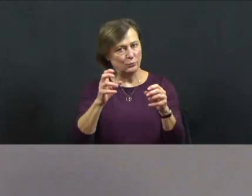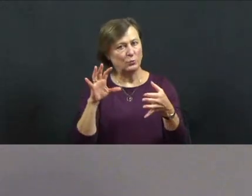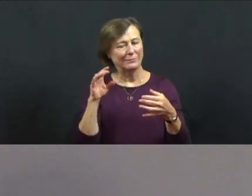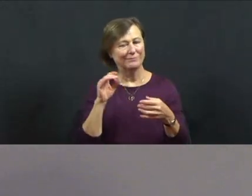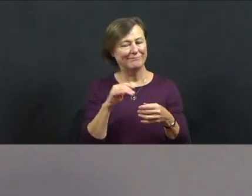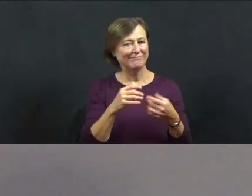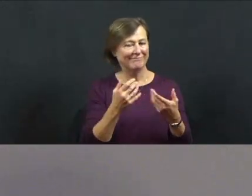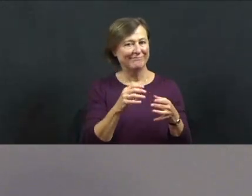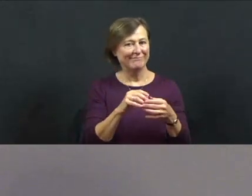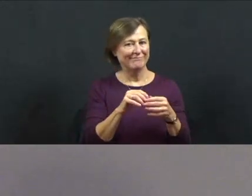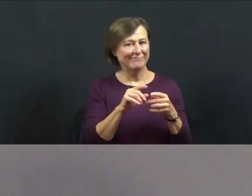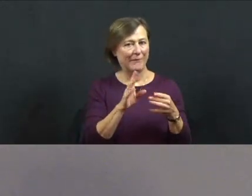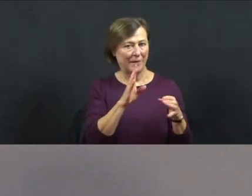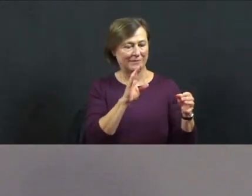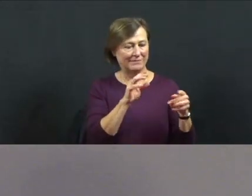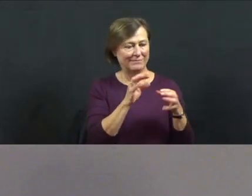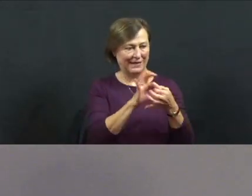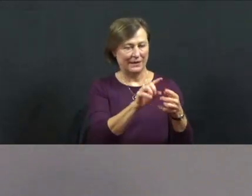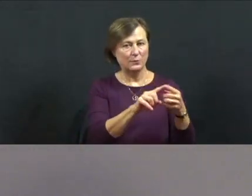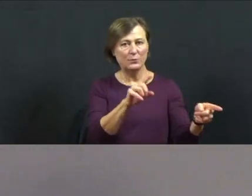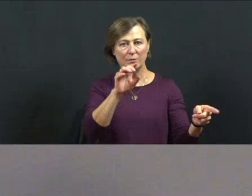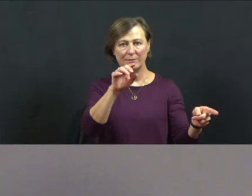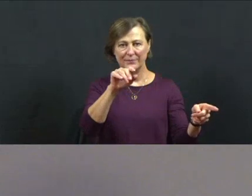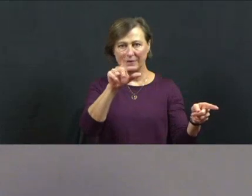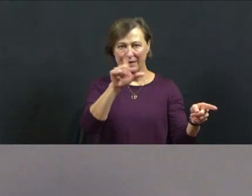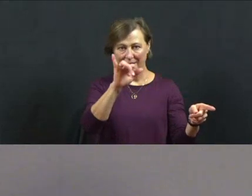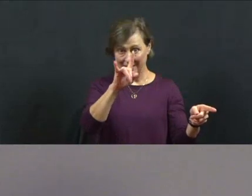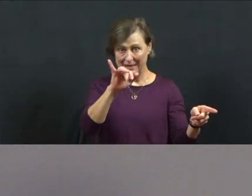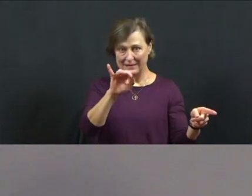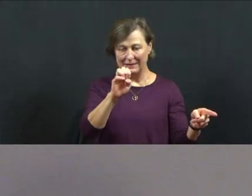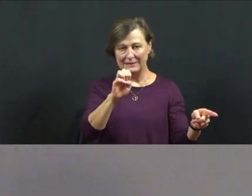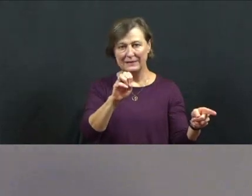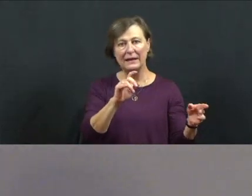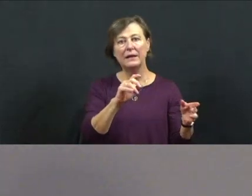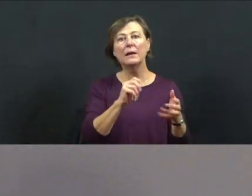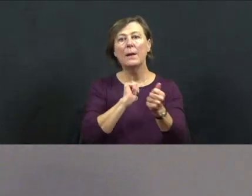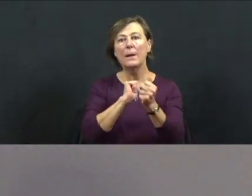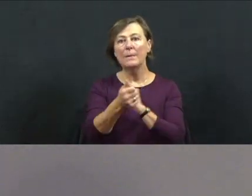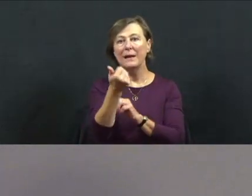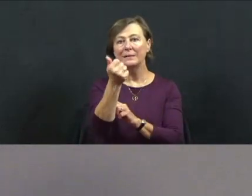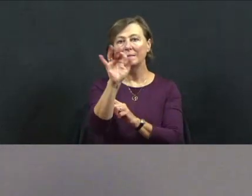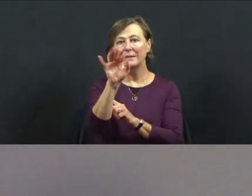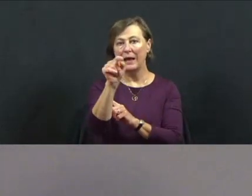passage of the 19th Amendment to the United States Constitution, which